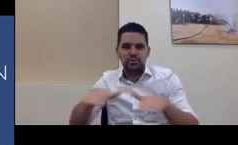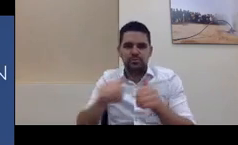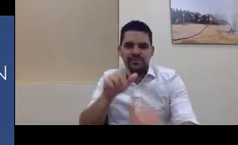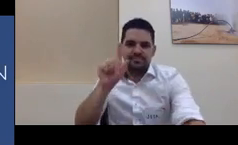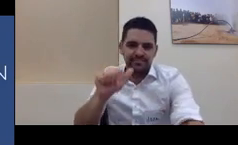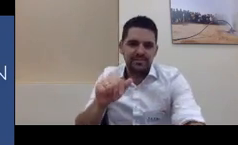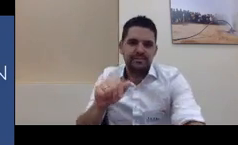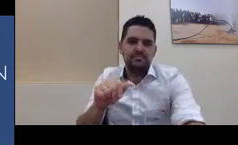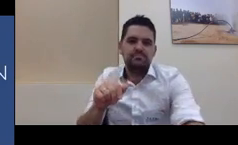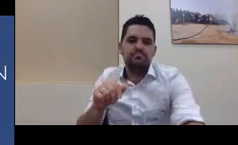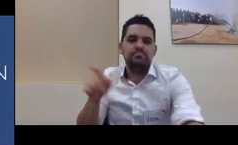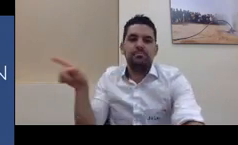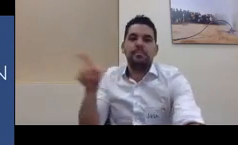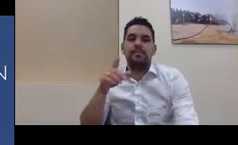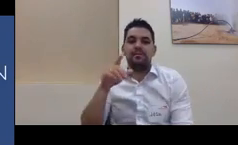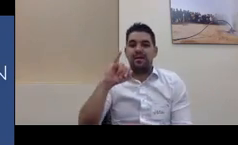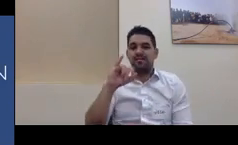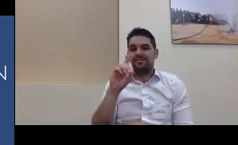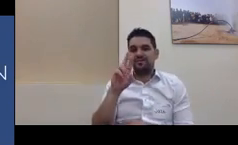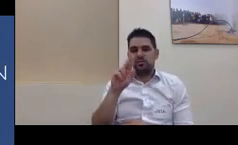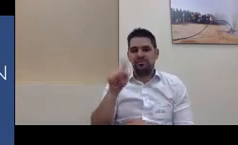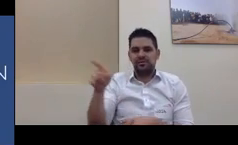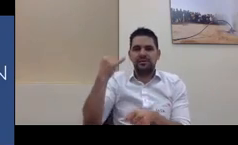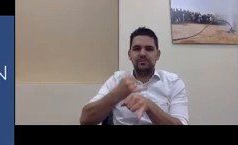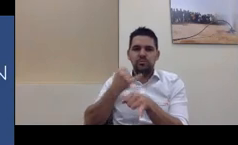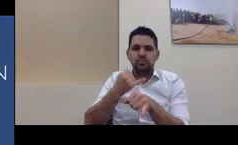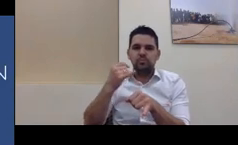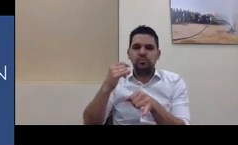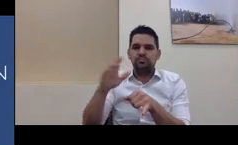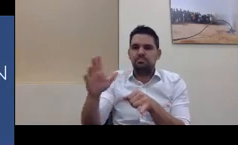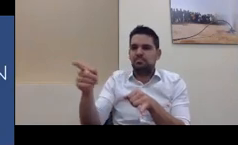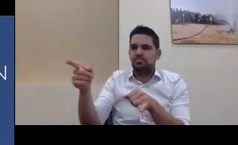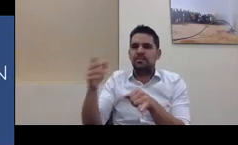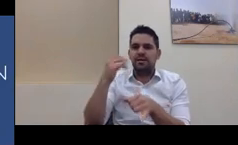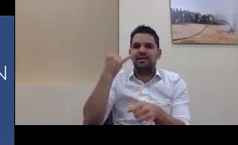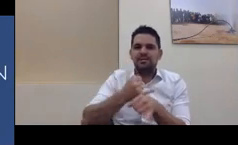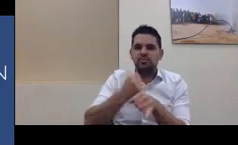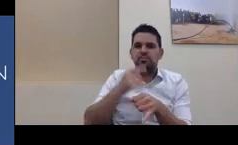One being children with disability. IDRT, the institute, I'm sorry,